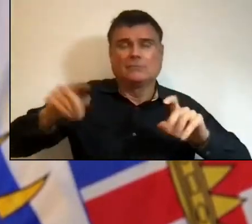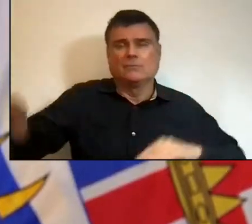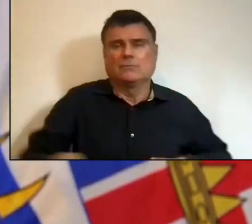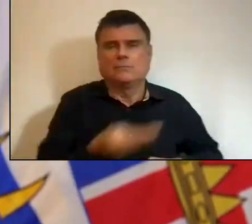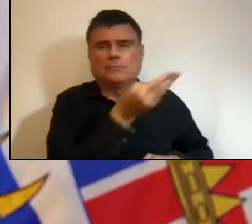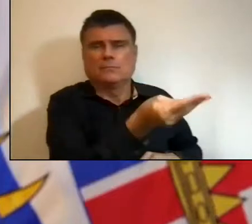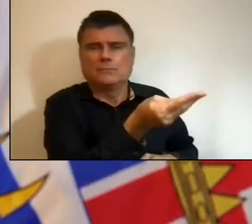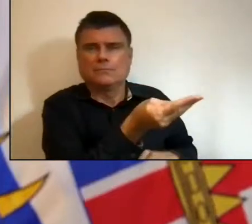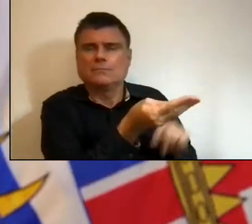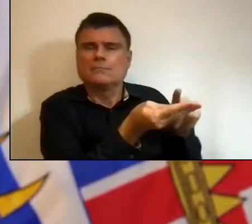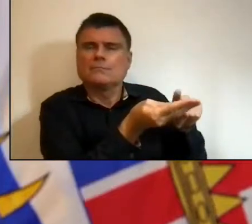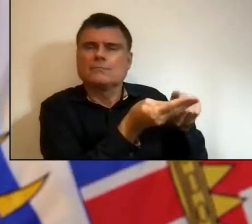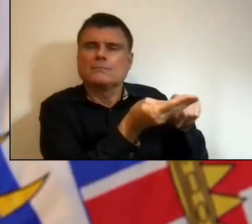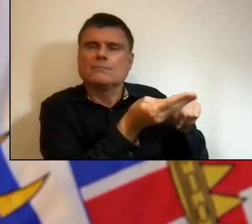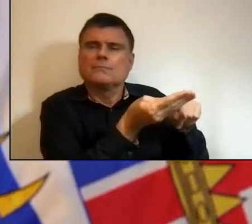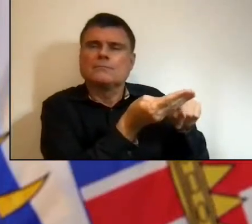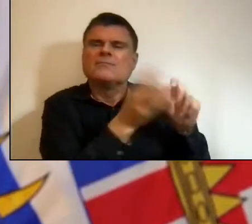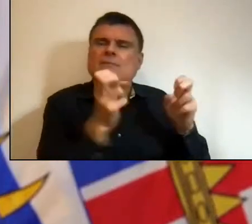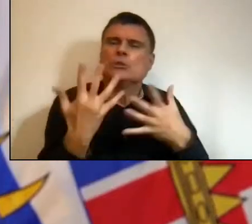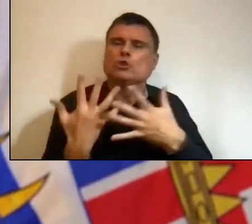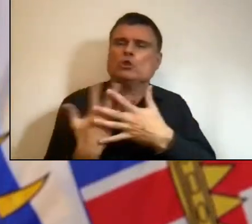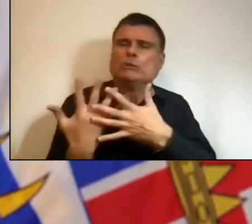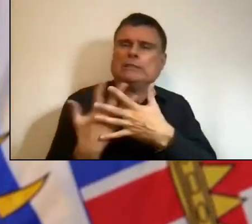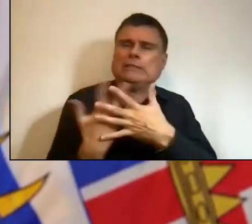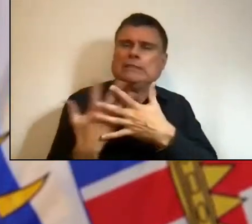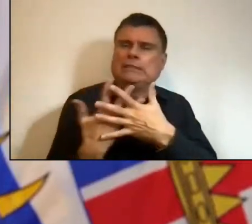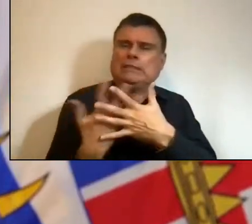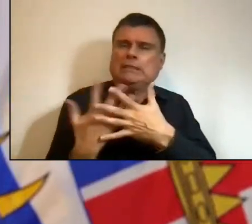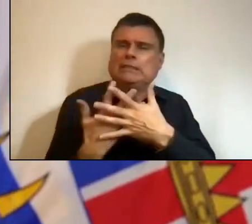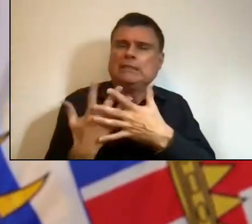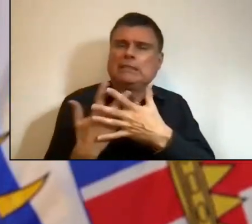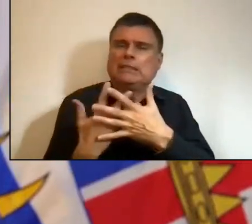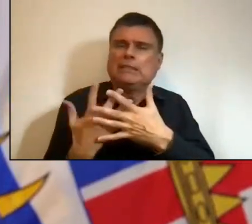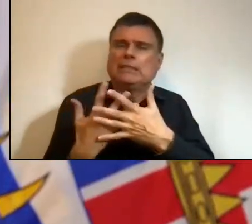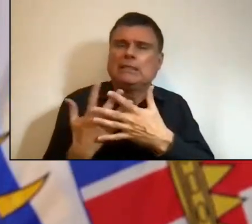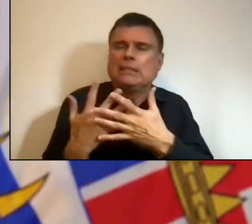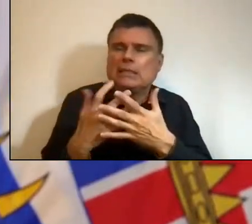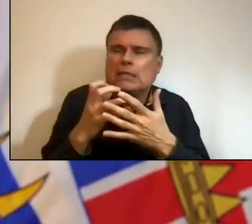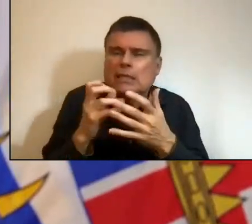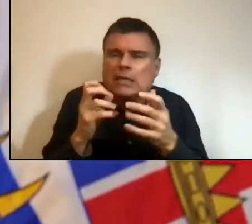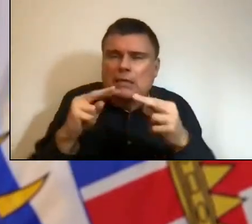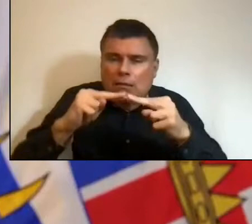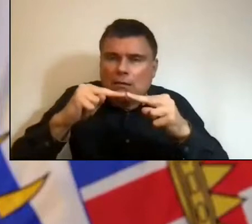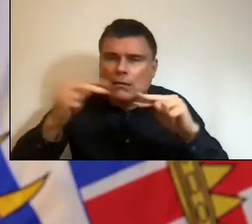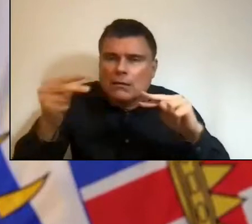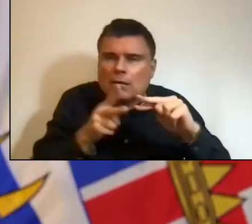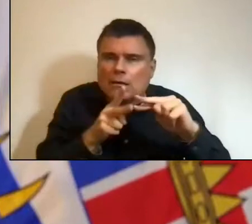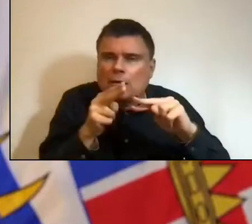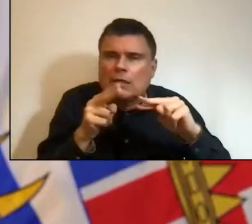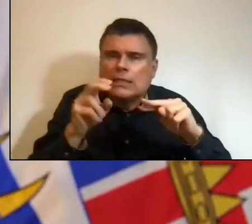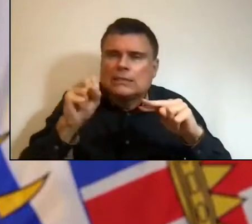certain snips, they are called.